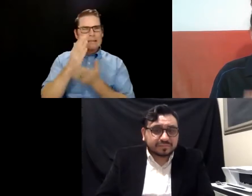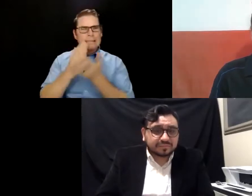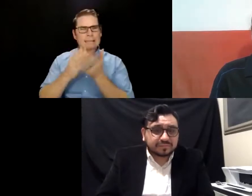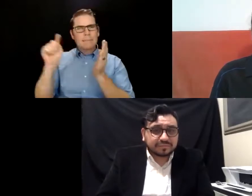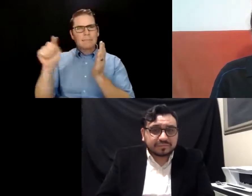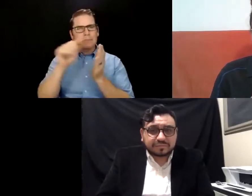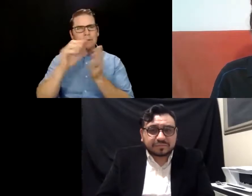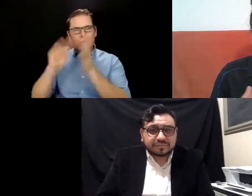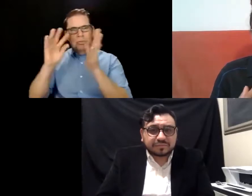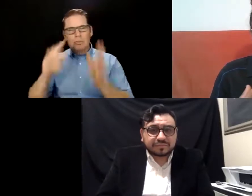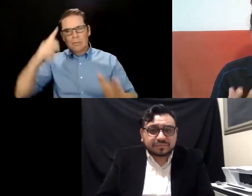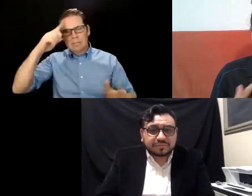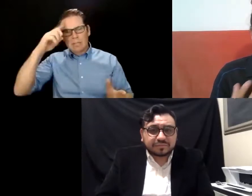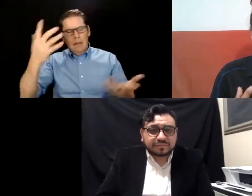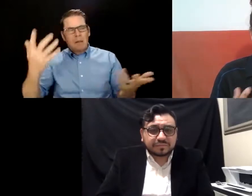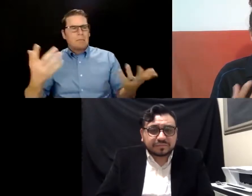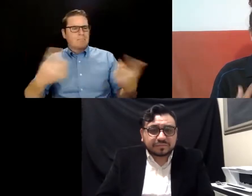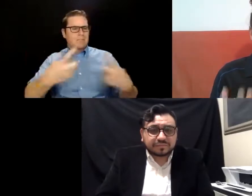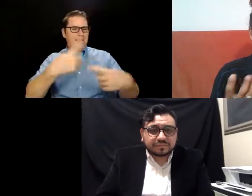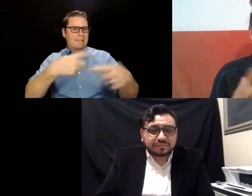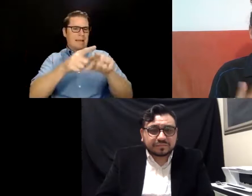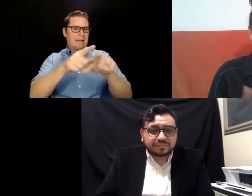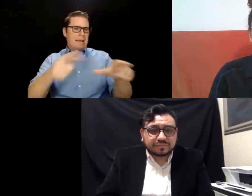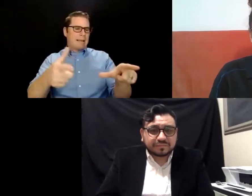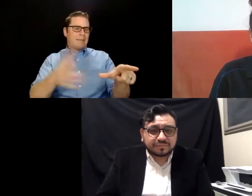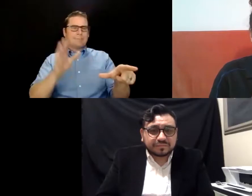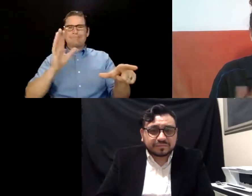to learn sign languages because, you know, I don't need them to understand, right? So